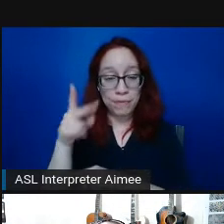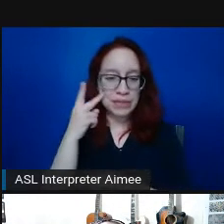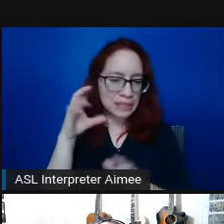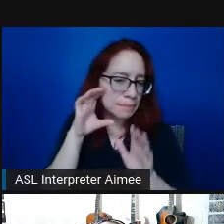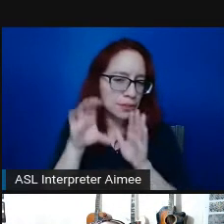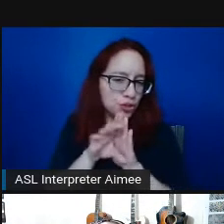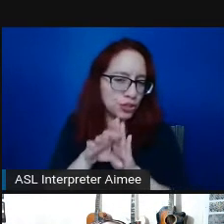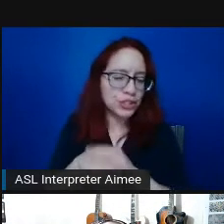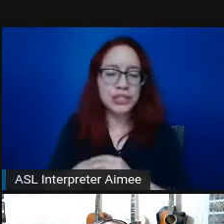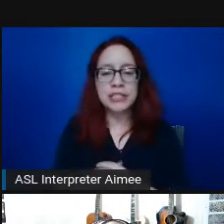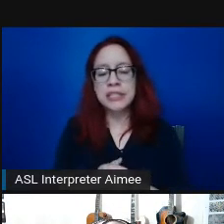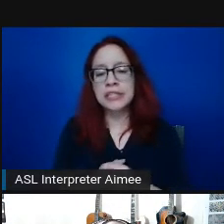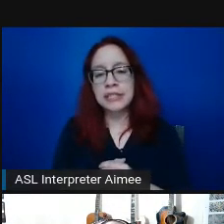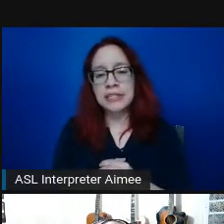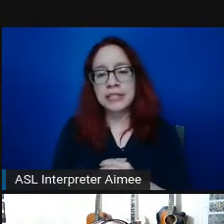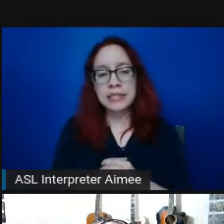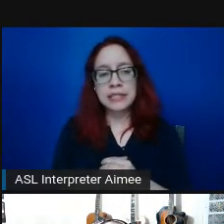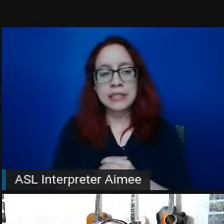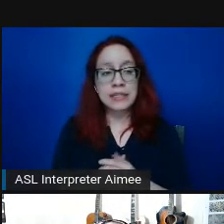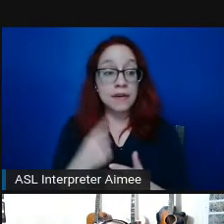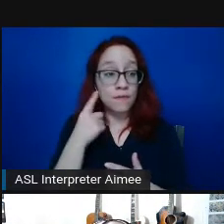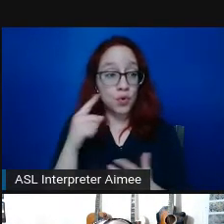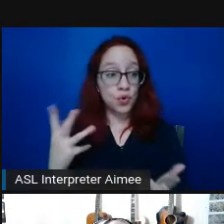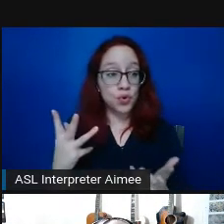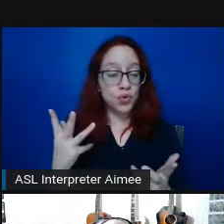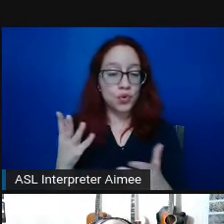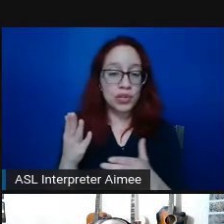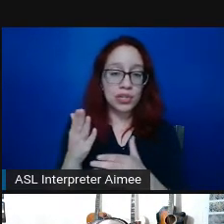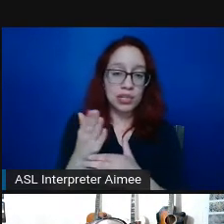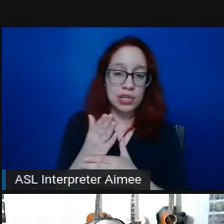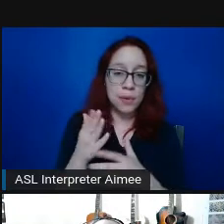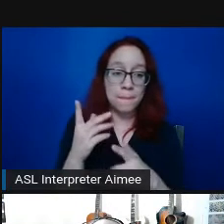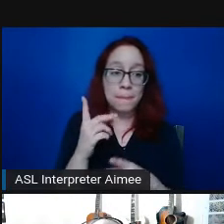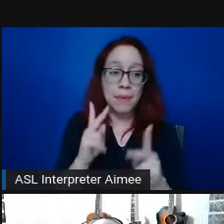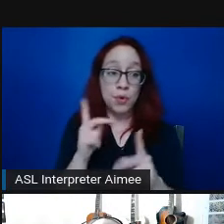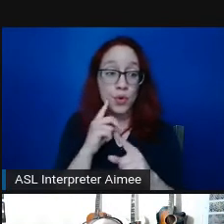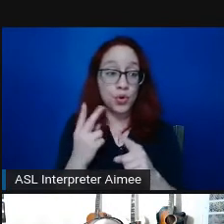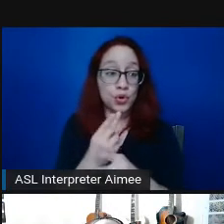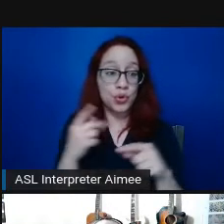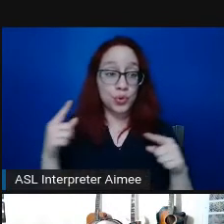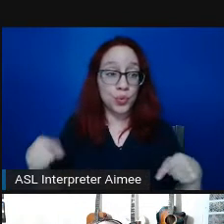It's there for wheelchair users and people using buggies, pushchairs, whatever.